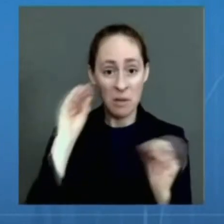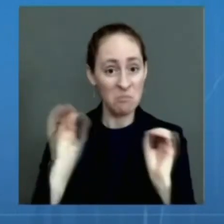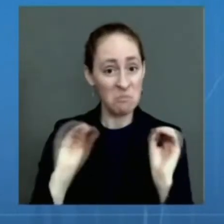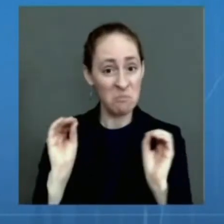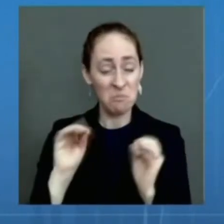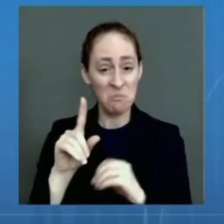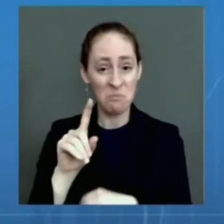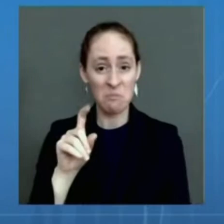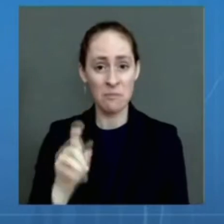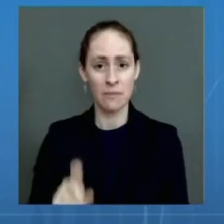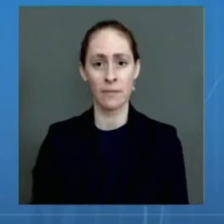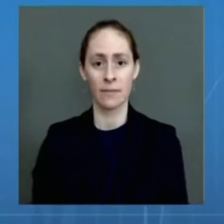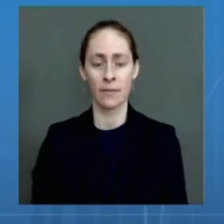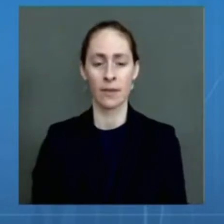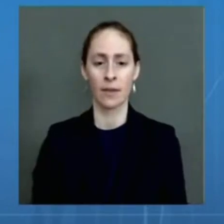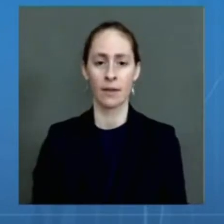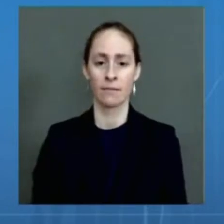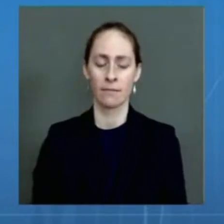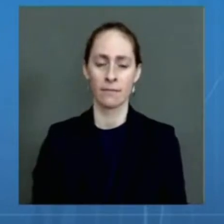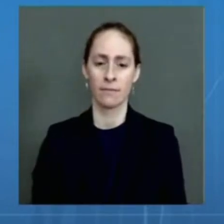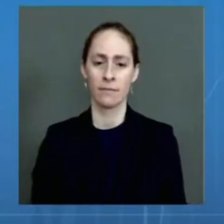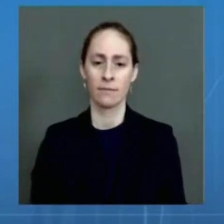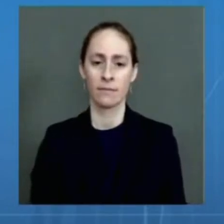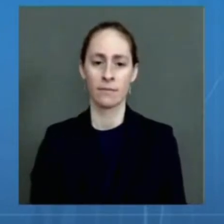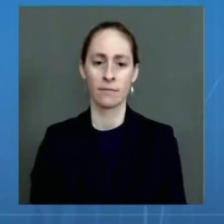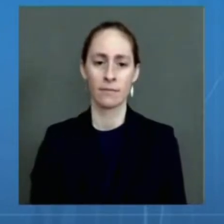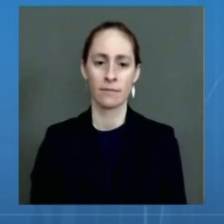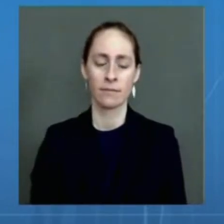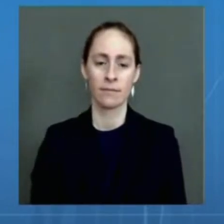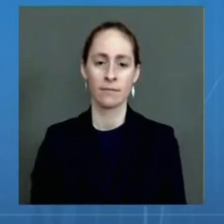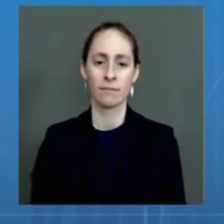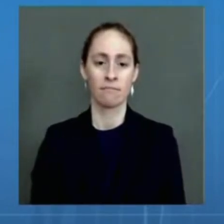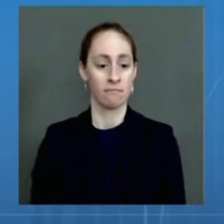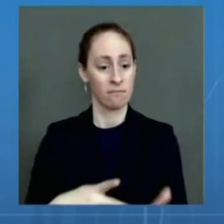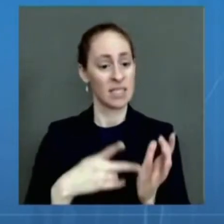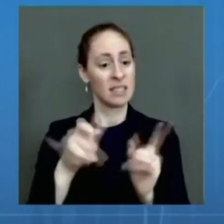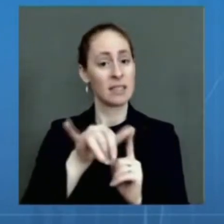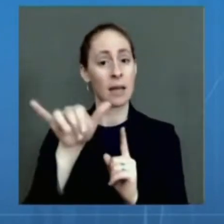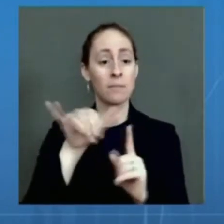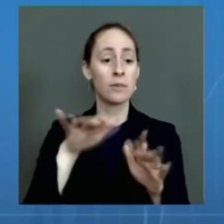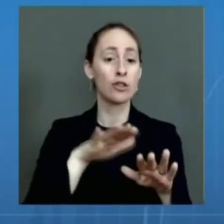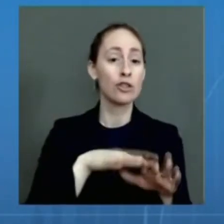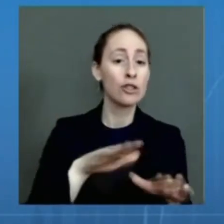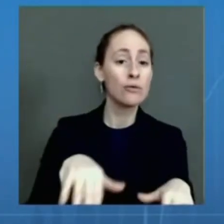QUARANTINE IS NO LONGER NECESSARY AS YOU TEST NEGATIVE AND WHEN YOU CONTINUE TO TEST